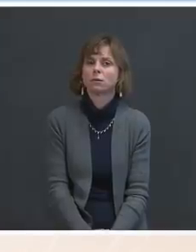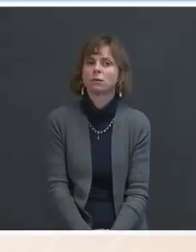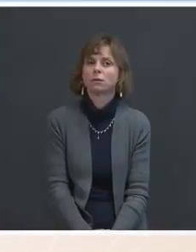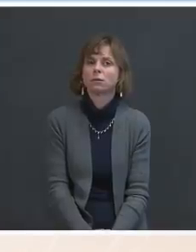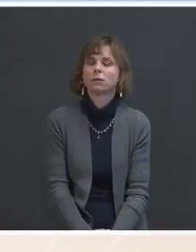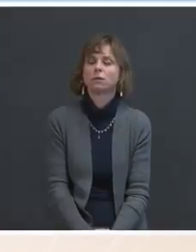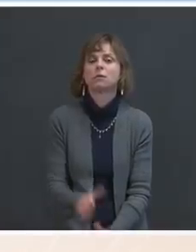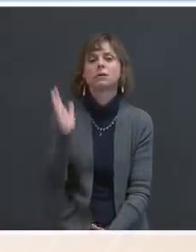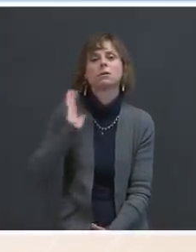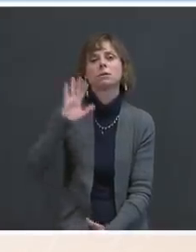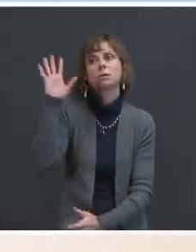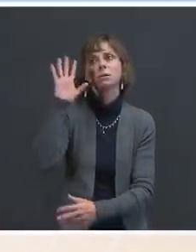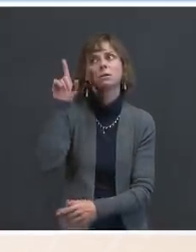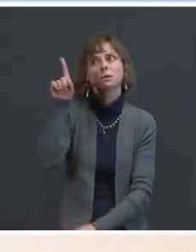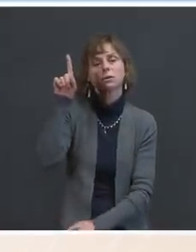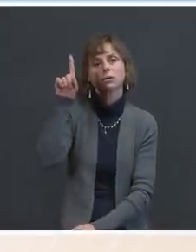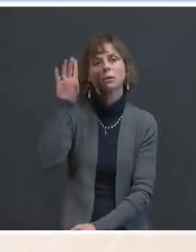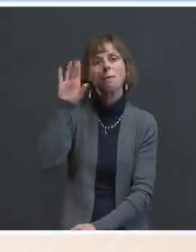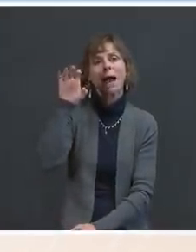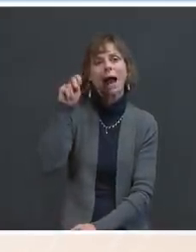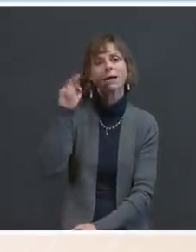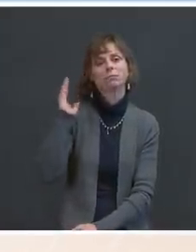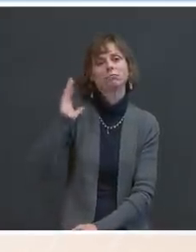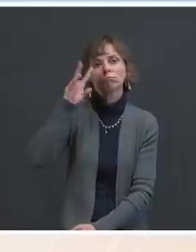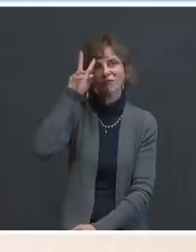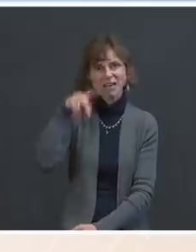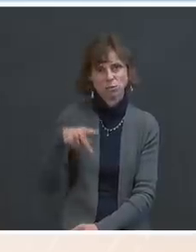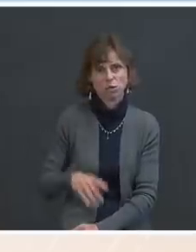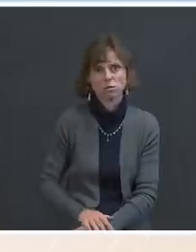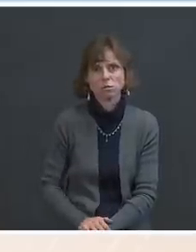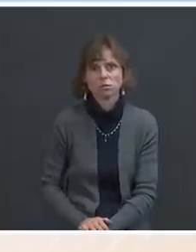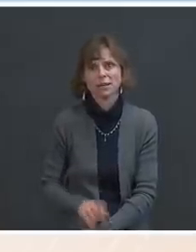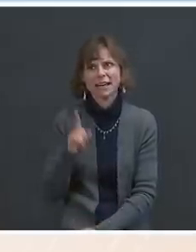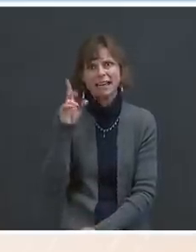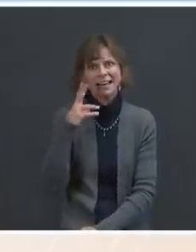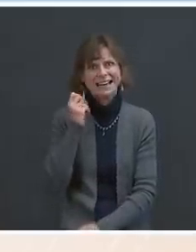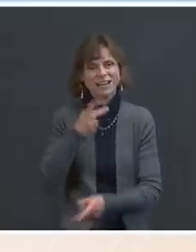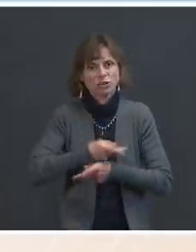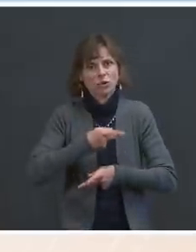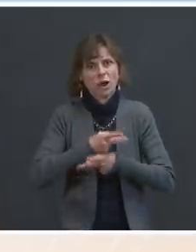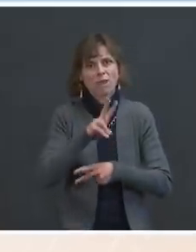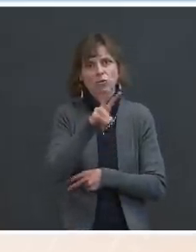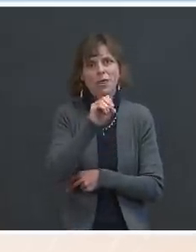was the person who ran point on the 2009 recovery bill.